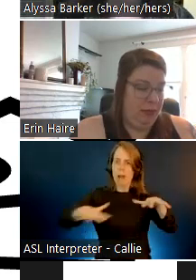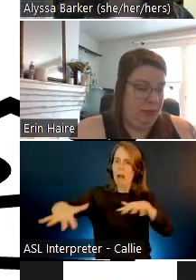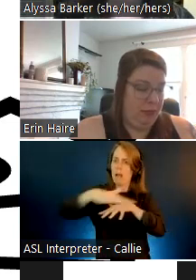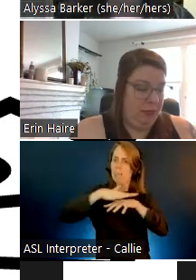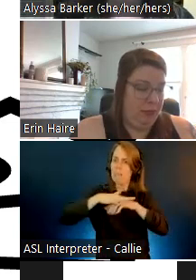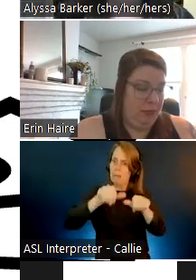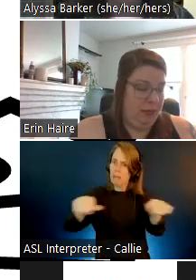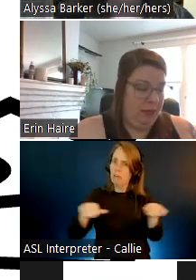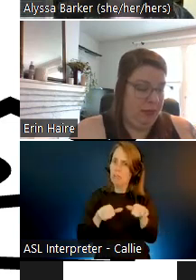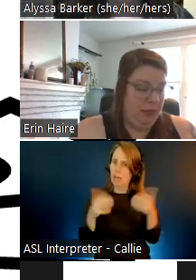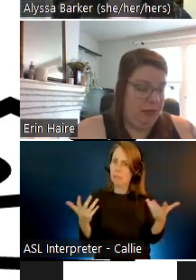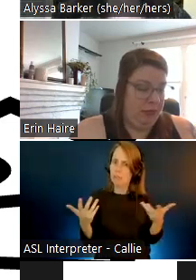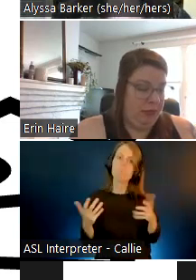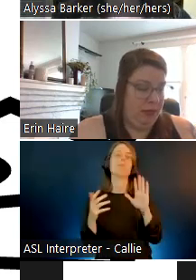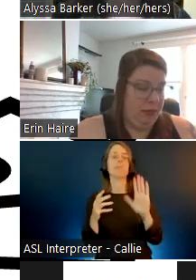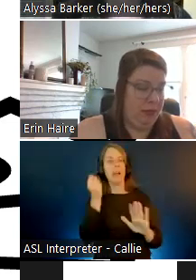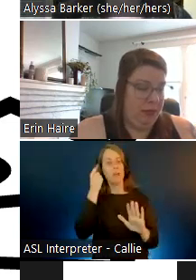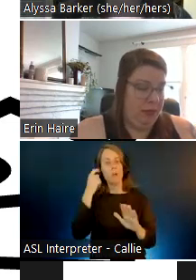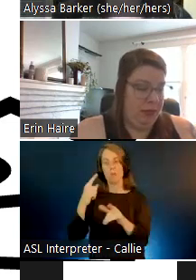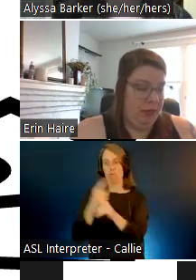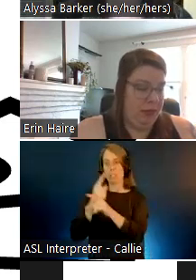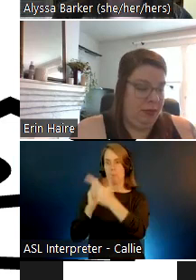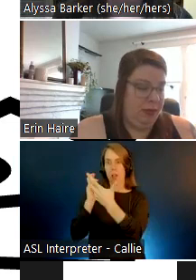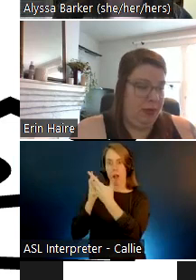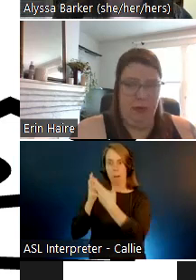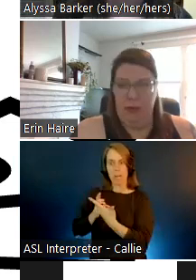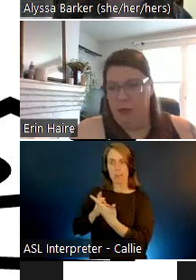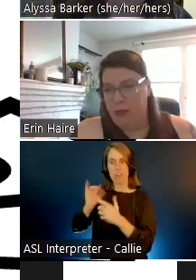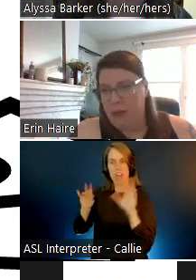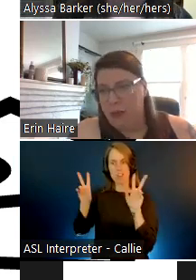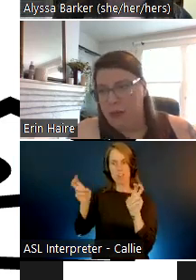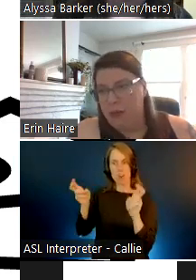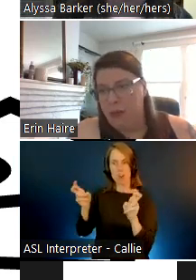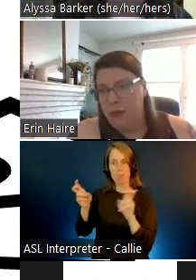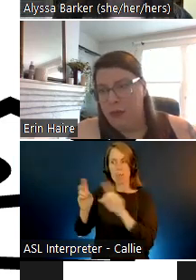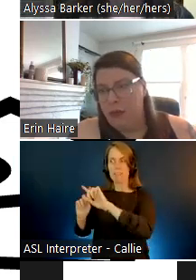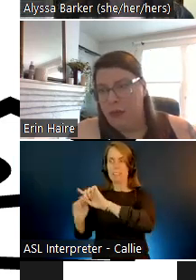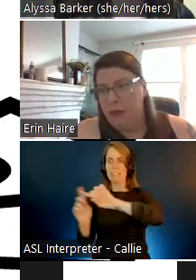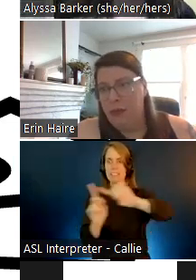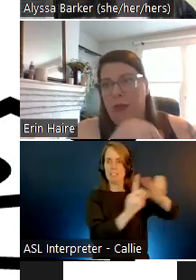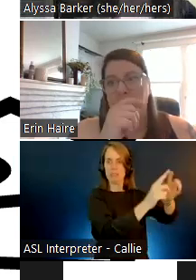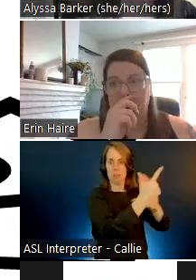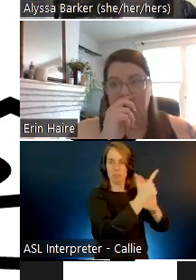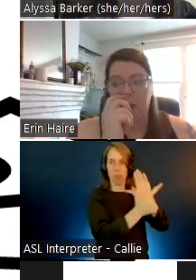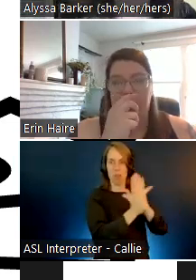used under lots of laws and it may have slightly different meanings this is the fair housing act